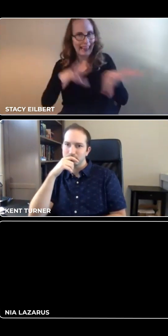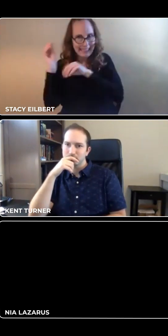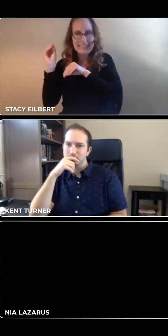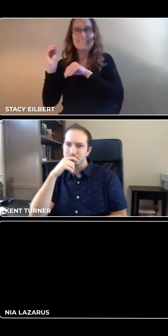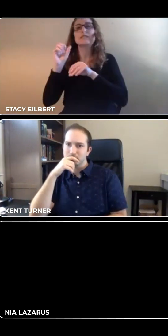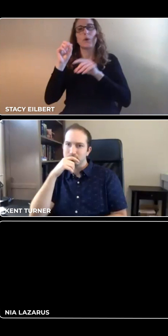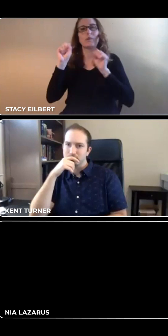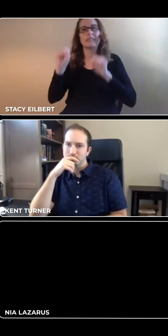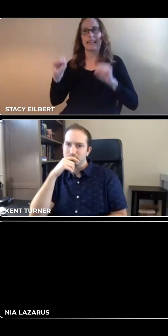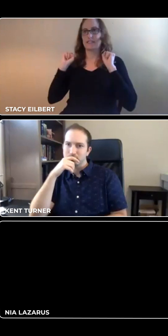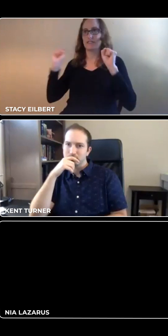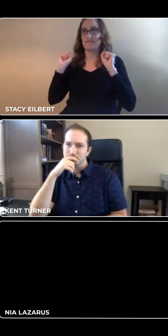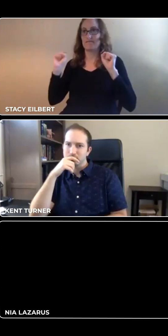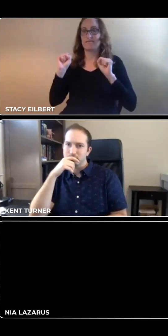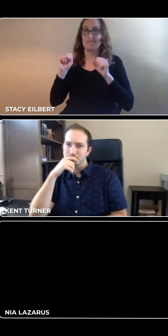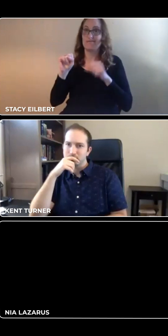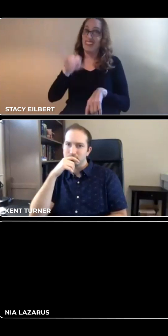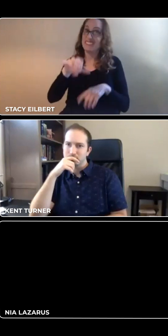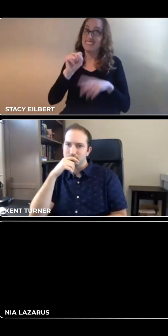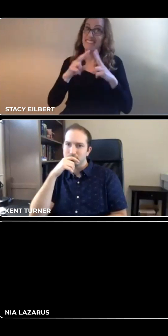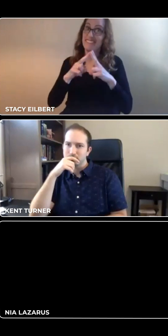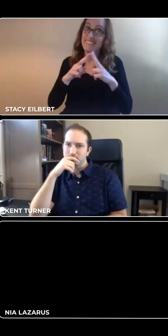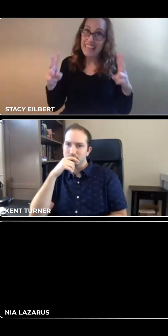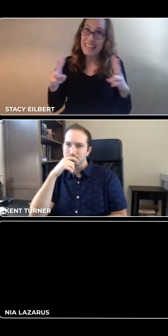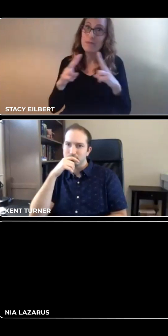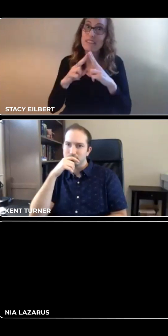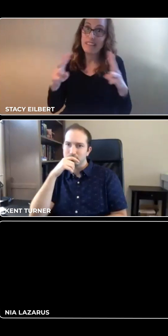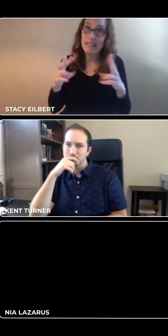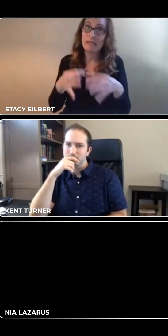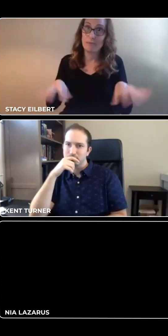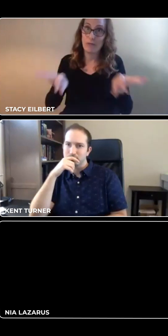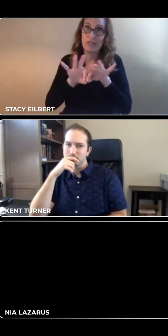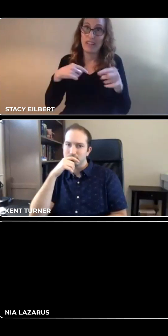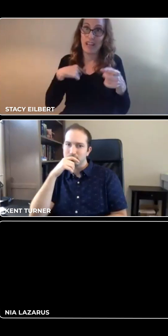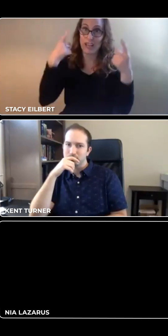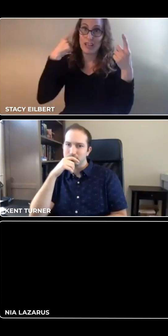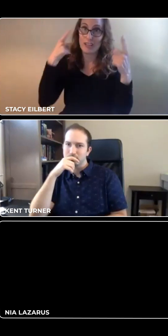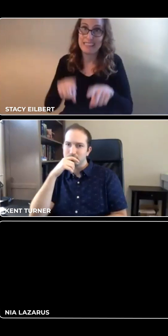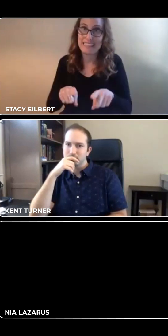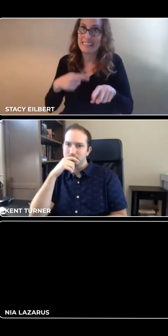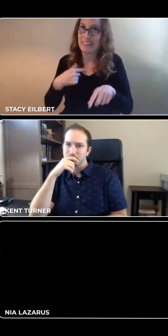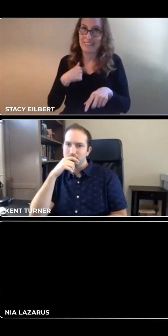a break, instead of doing . . . you know, just taking a break and having a scheduled